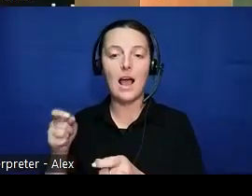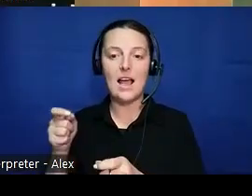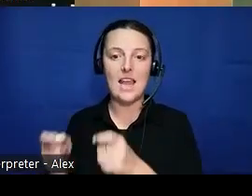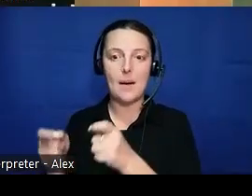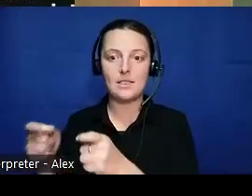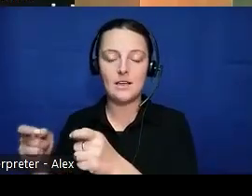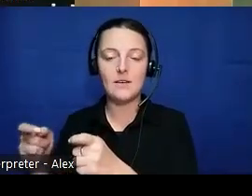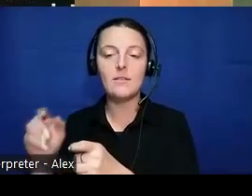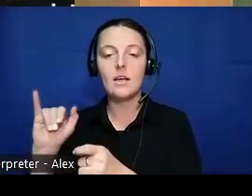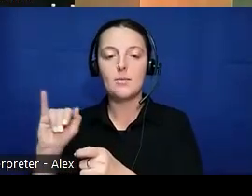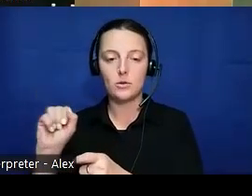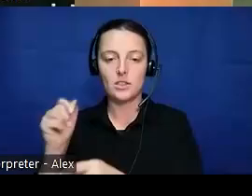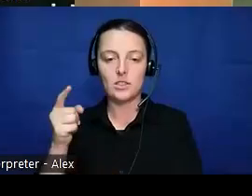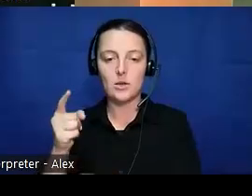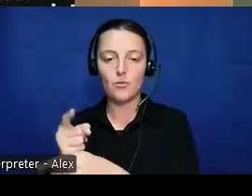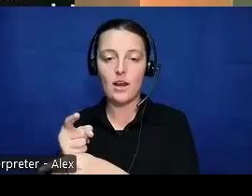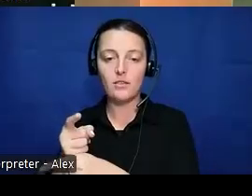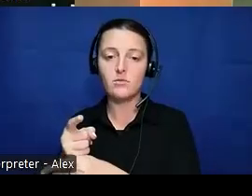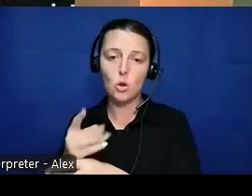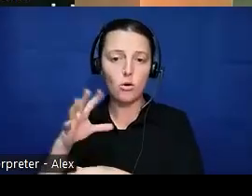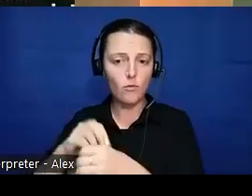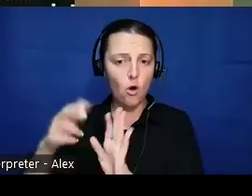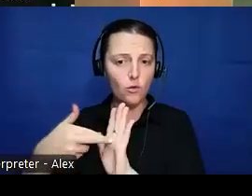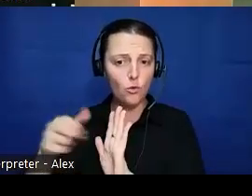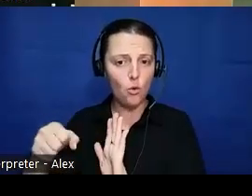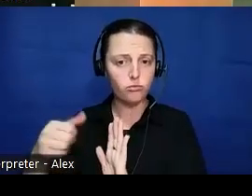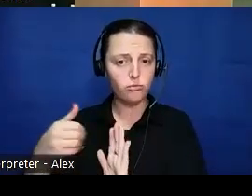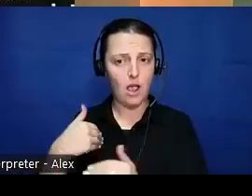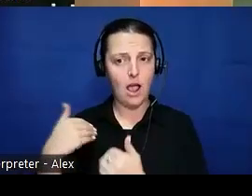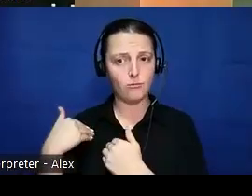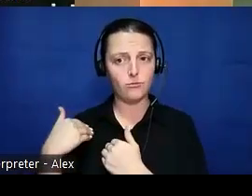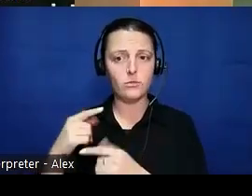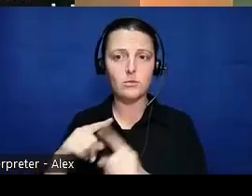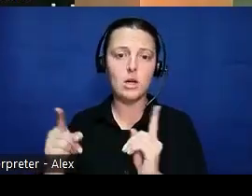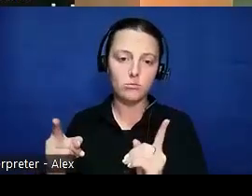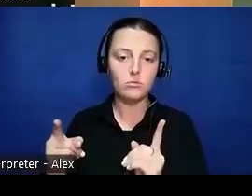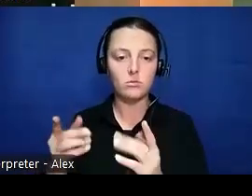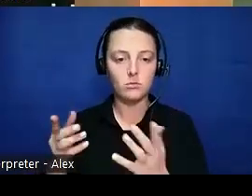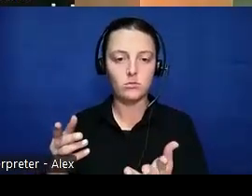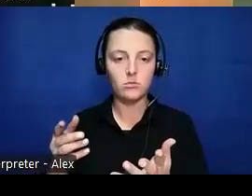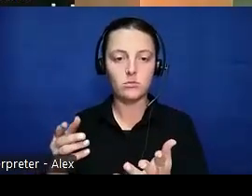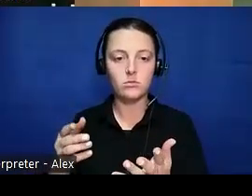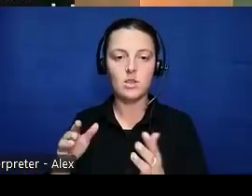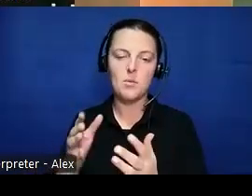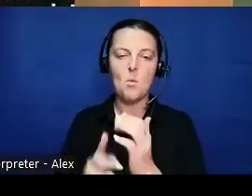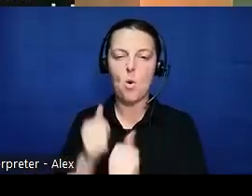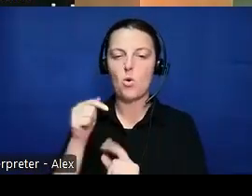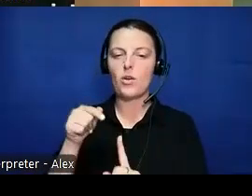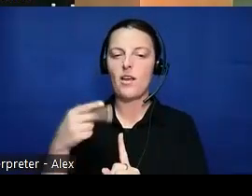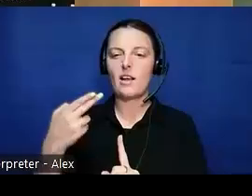kind of going on over here. All right, so if you think about man, this is an exciting topic if you